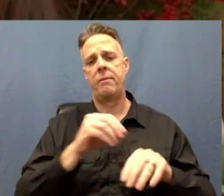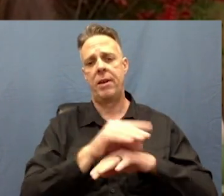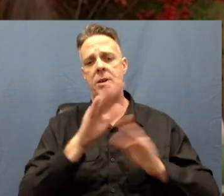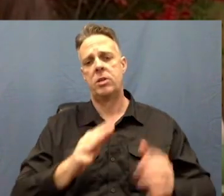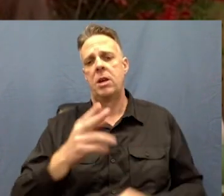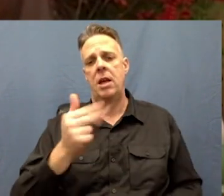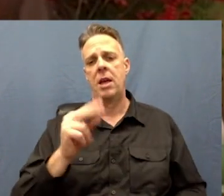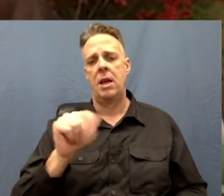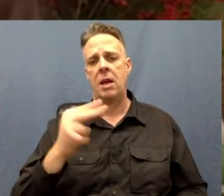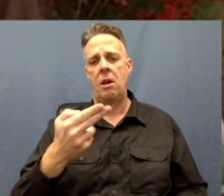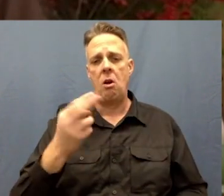THIS WORK AT THE CITY LEVEL.